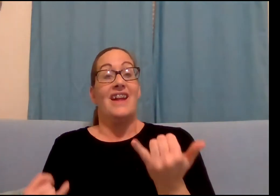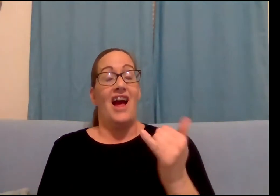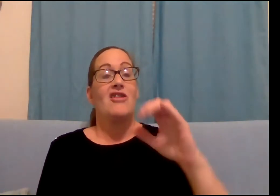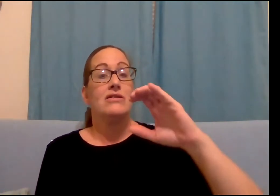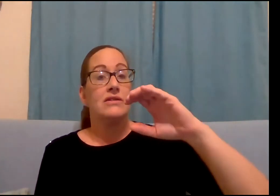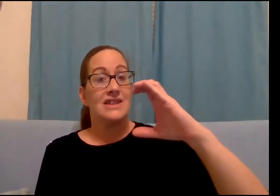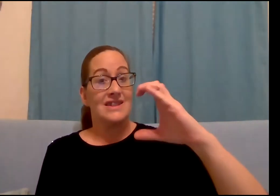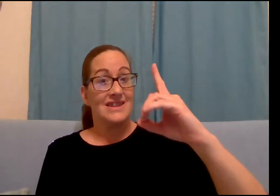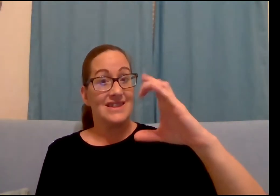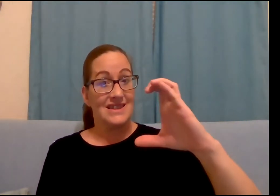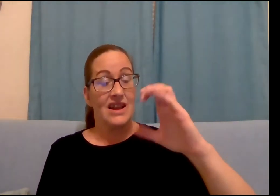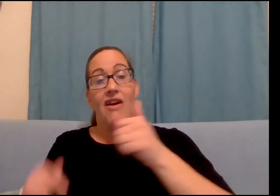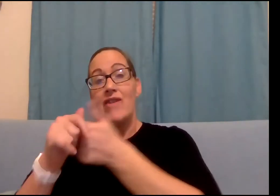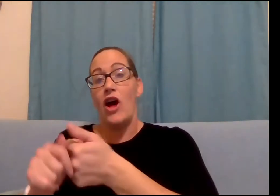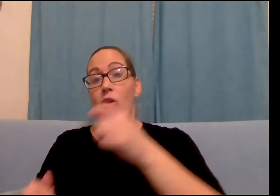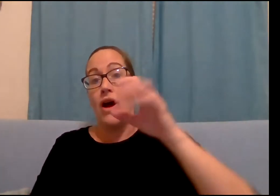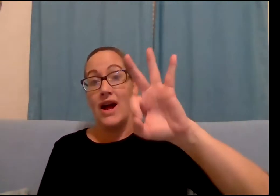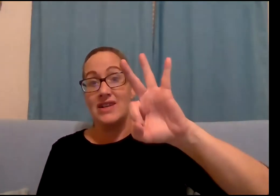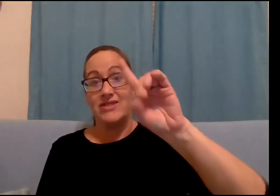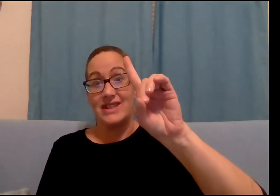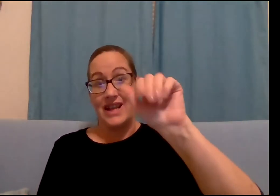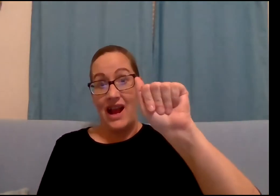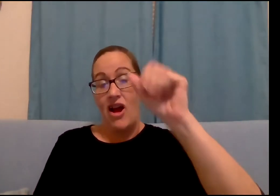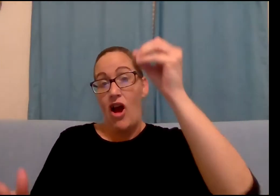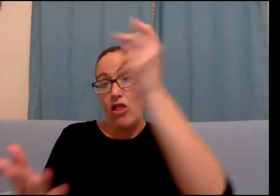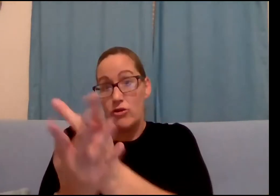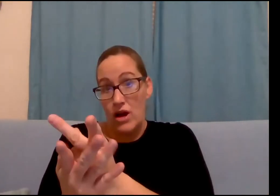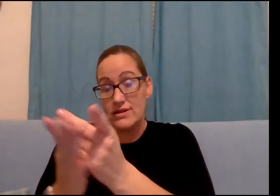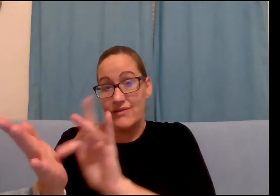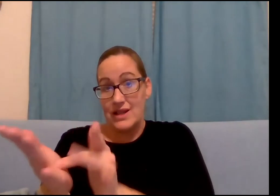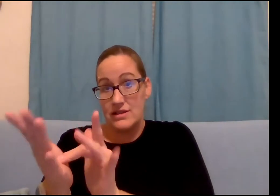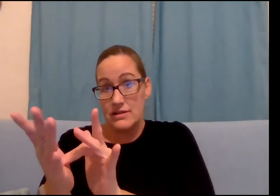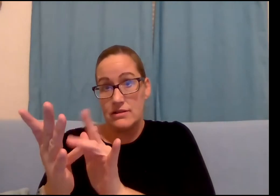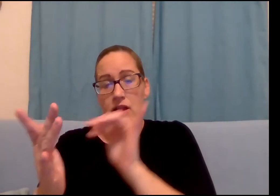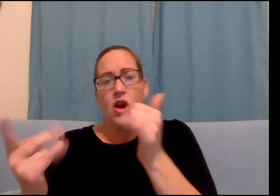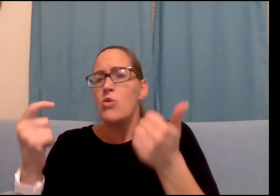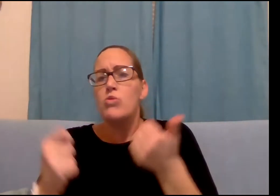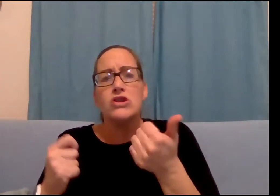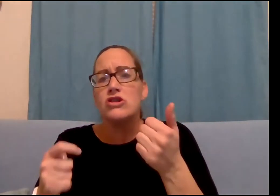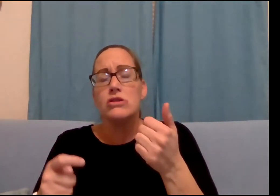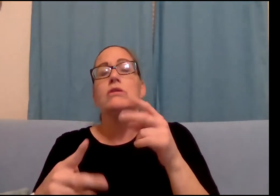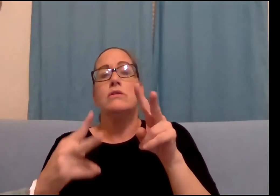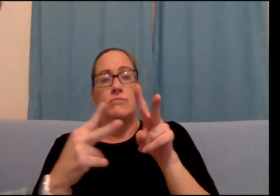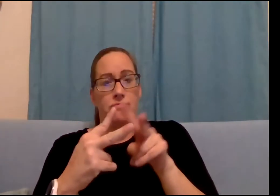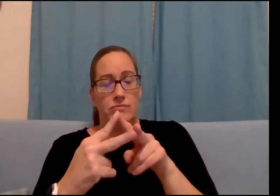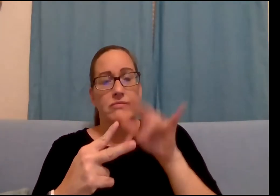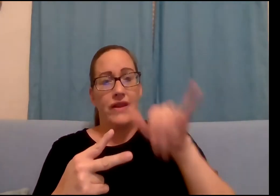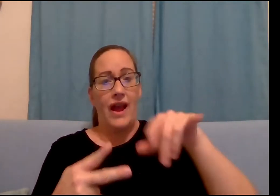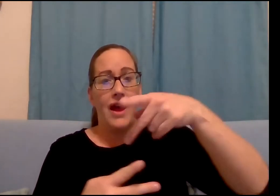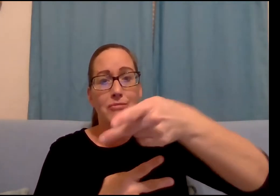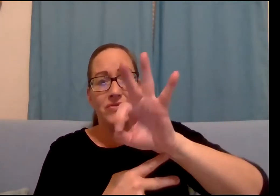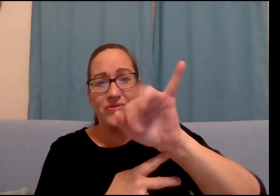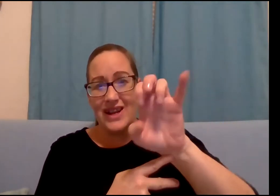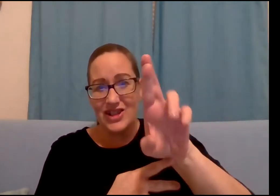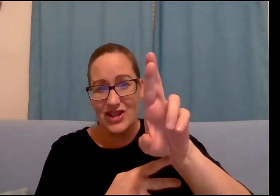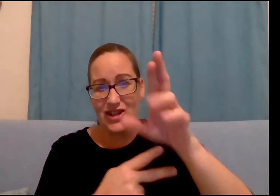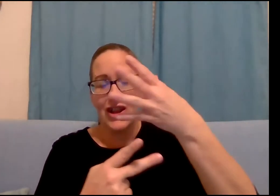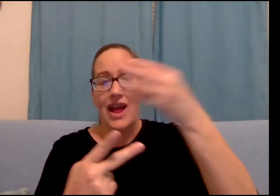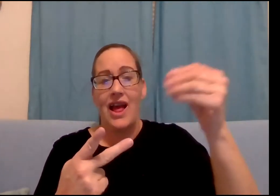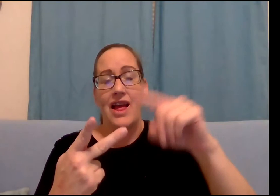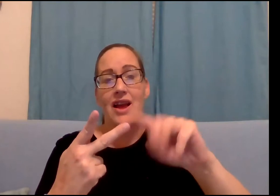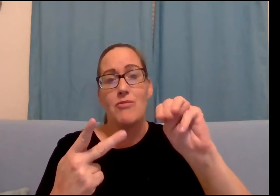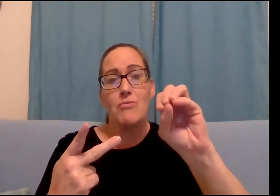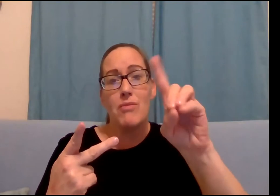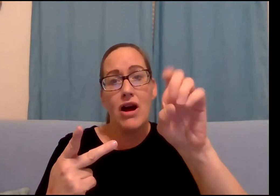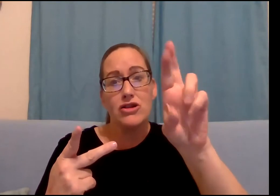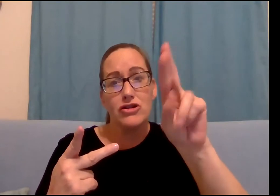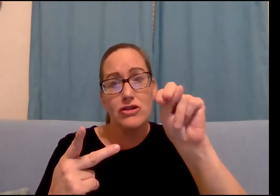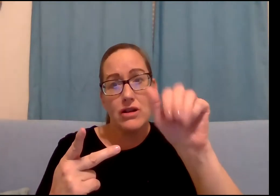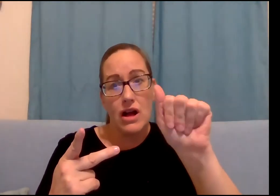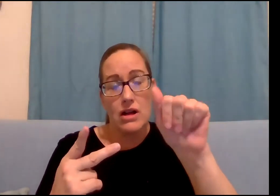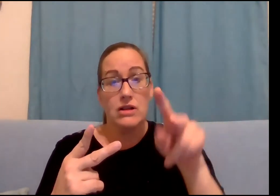Now, the CDC are following the FDA approved vaccine (procedures) from Pfizer and Moderna.